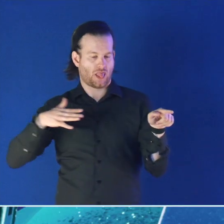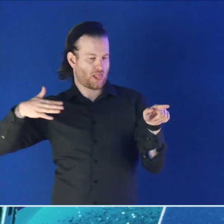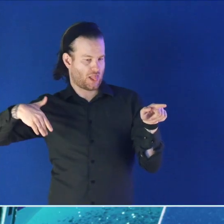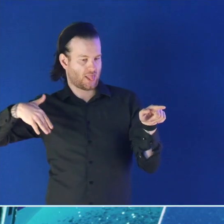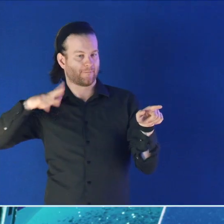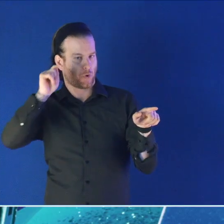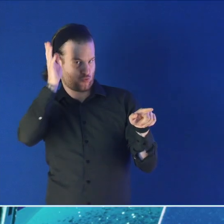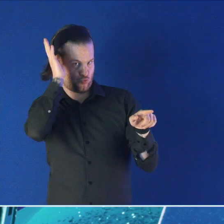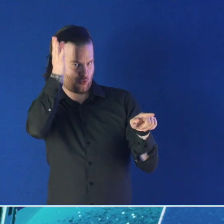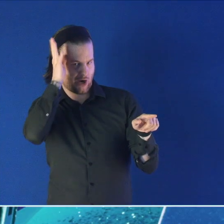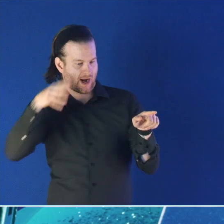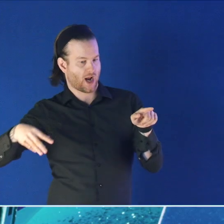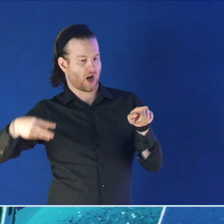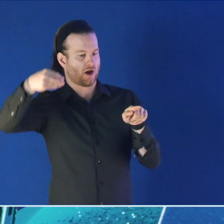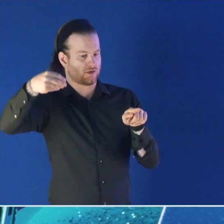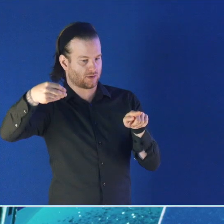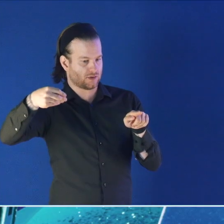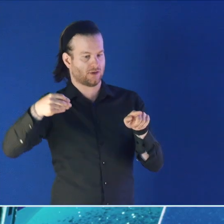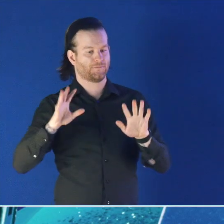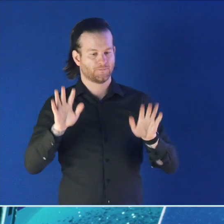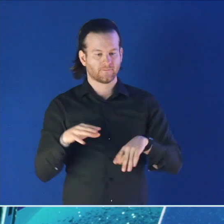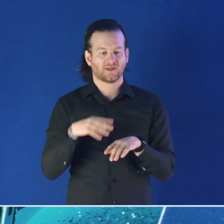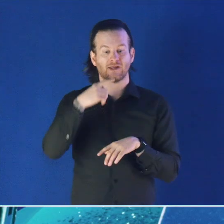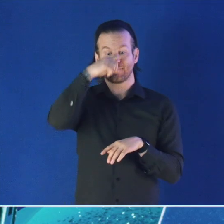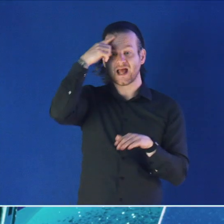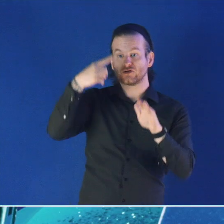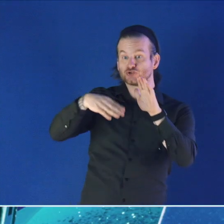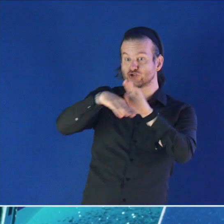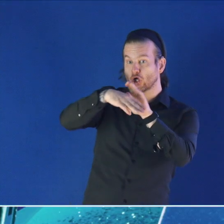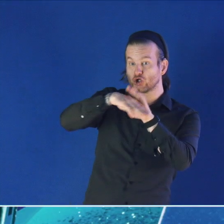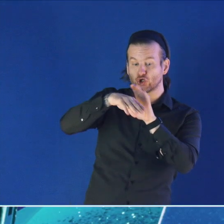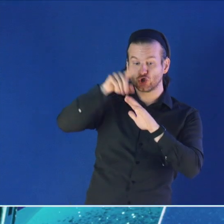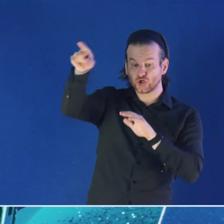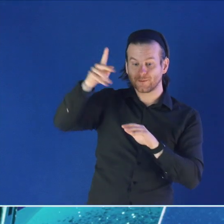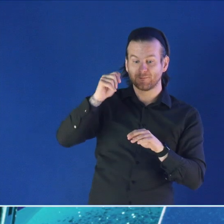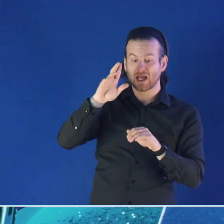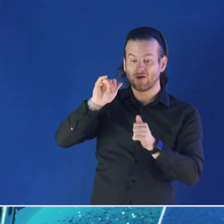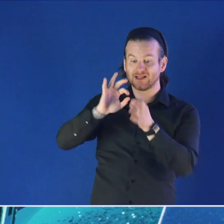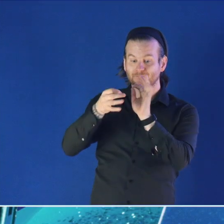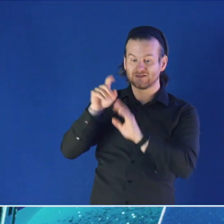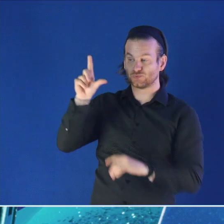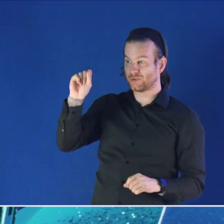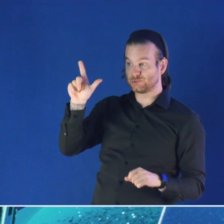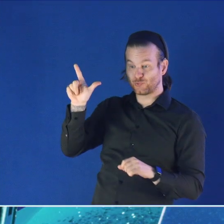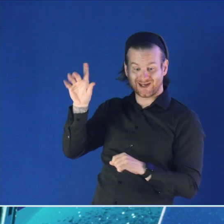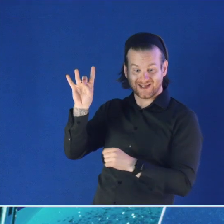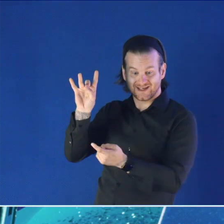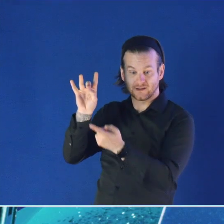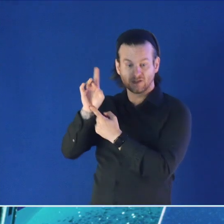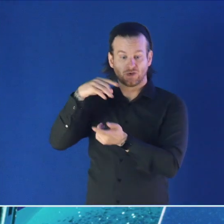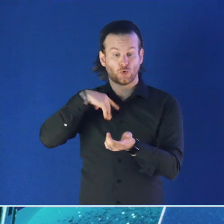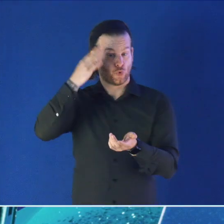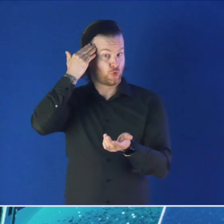in the Paralympic Games in 2028. I knew that because of my Olympic work. So I hatched a plan three years ago